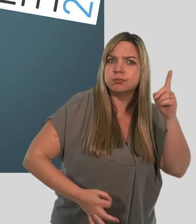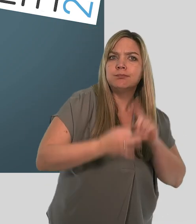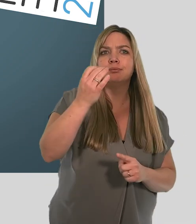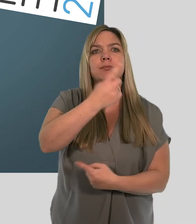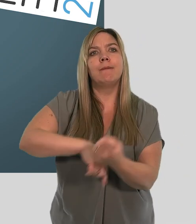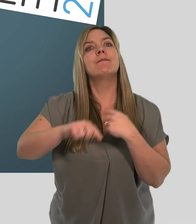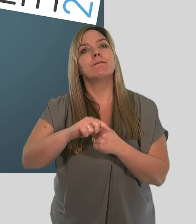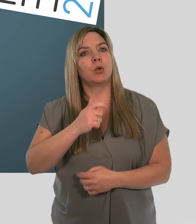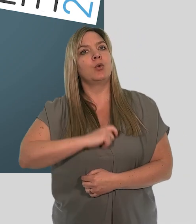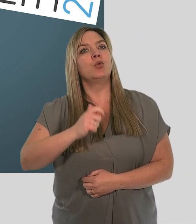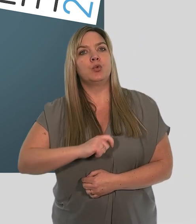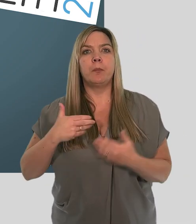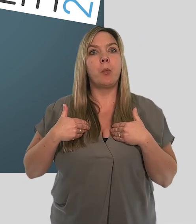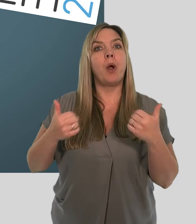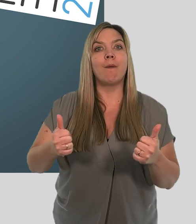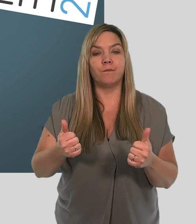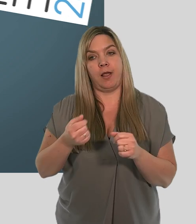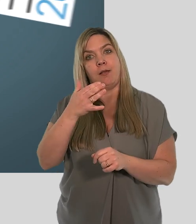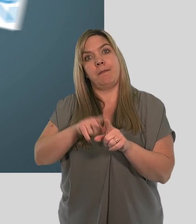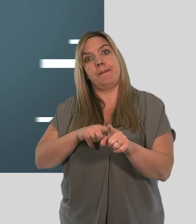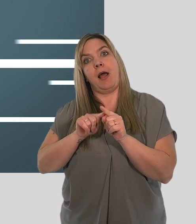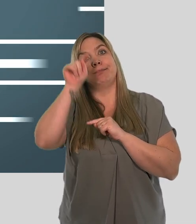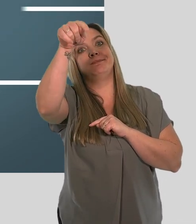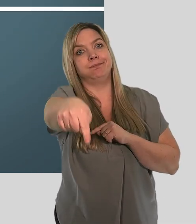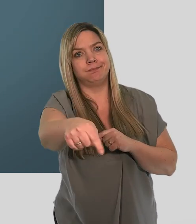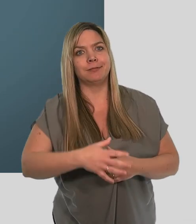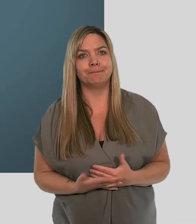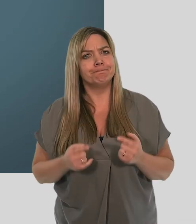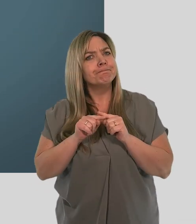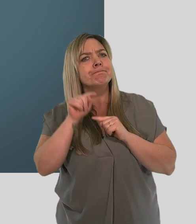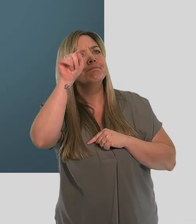could drive dramatic improvements in human welfare by the middle of the century.